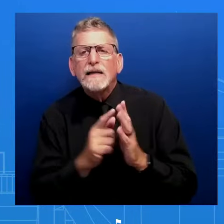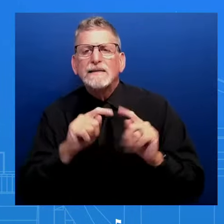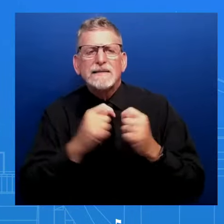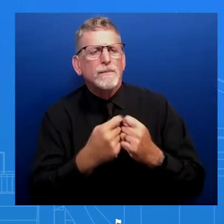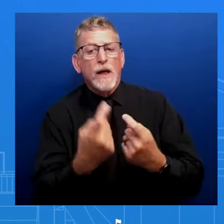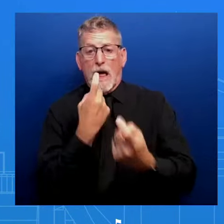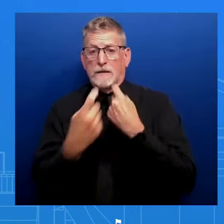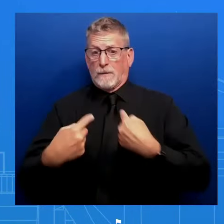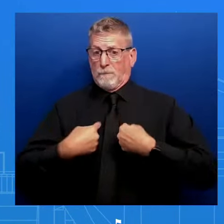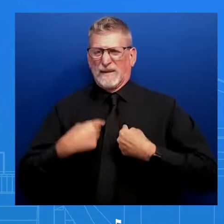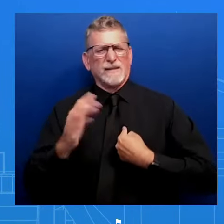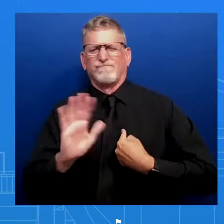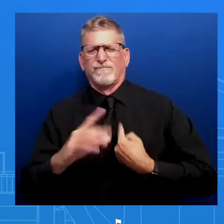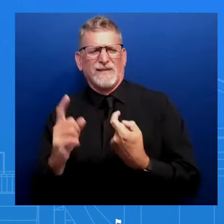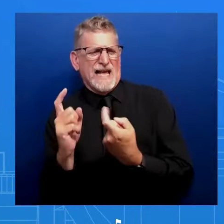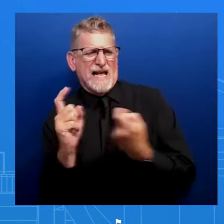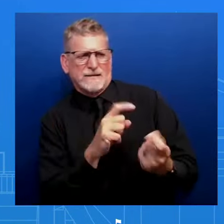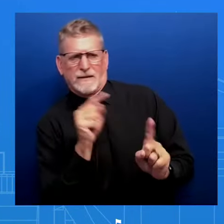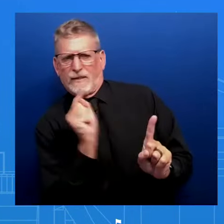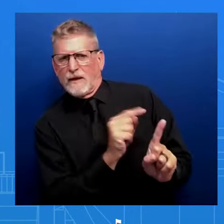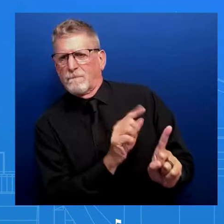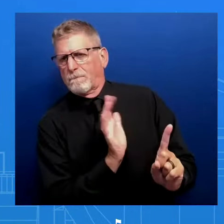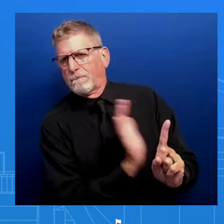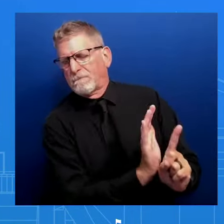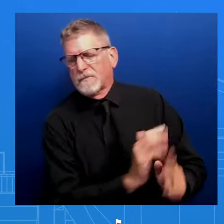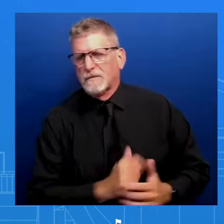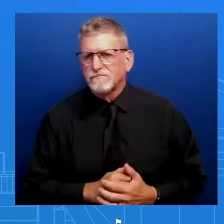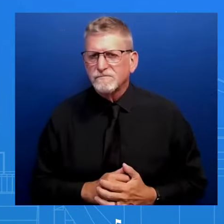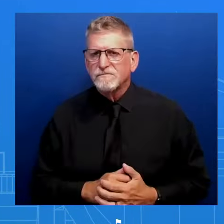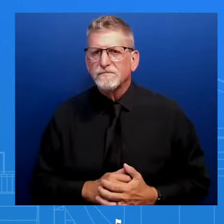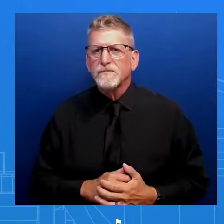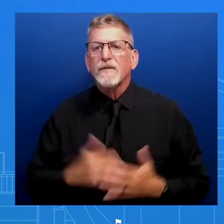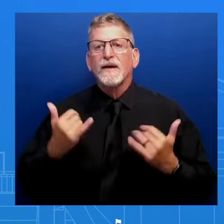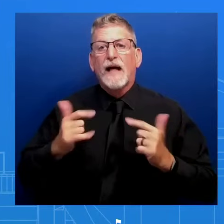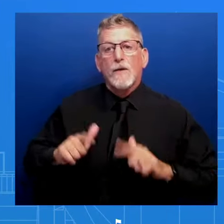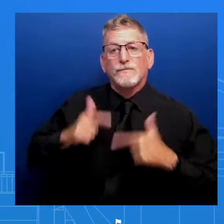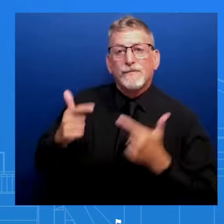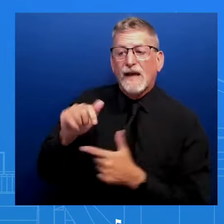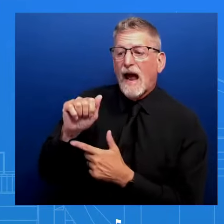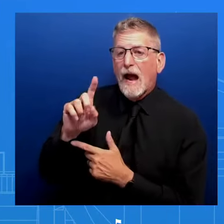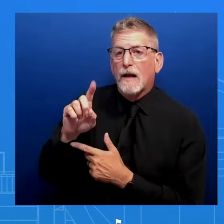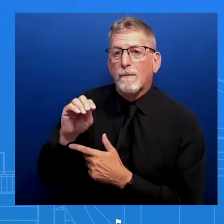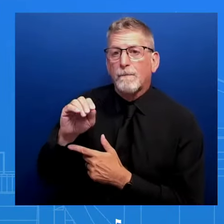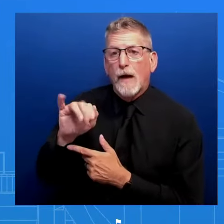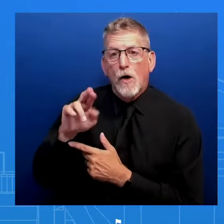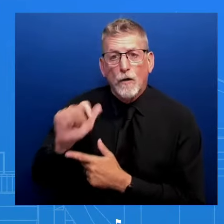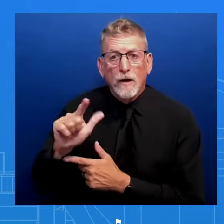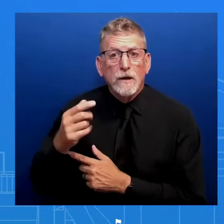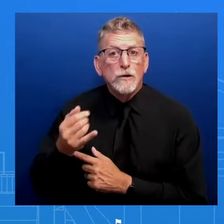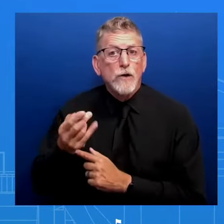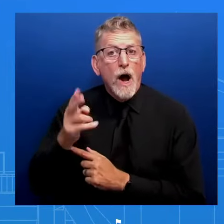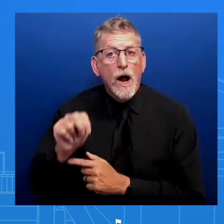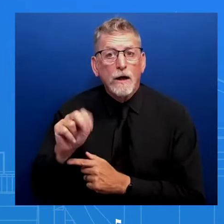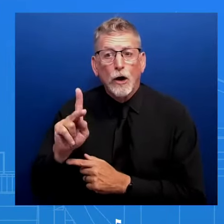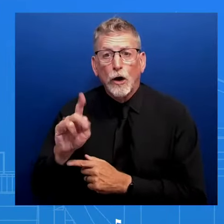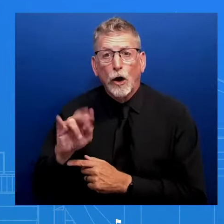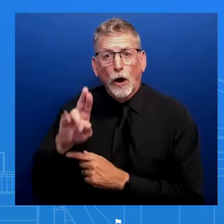With that, I have the Admiral here, Admiral John Kirby, who's going to take -- who's going to take any foreign policy questions you all mi- --